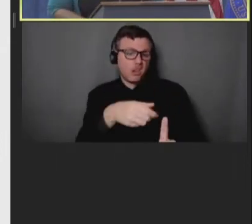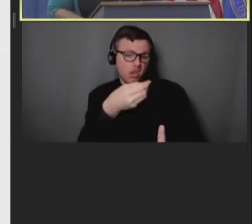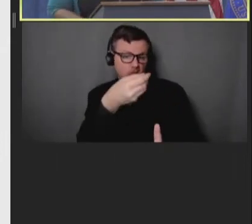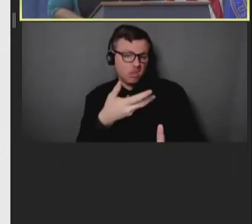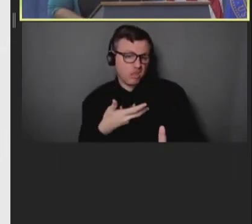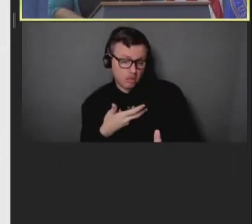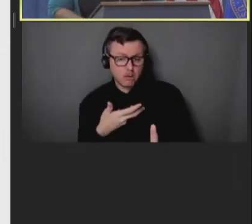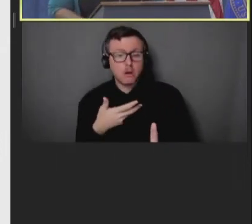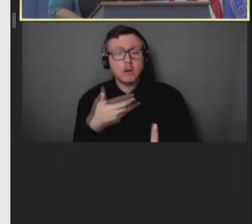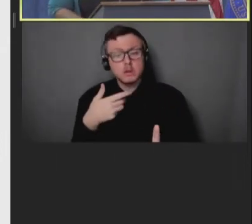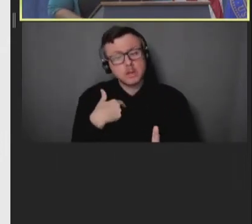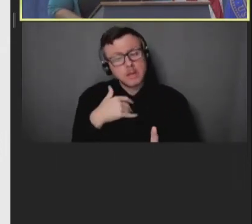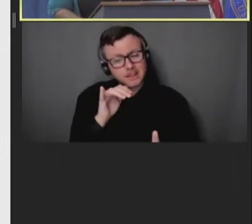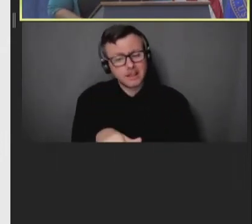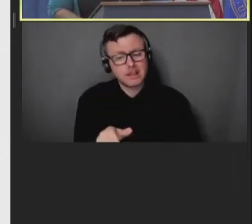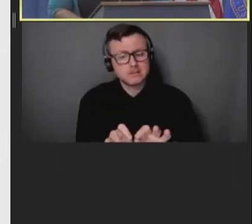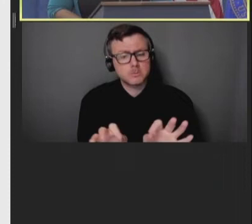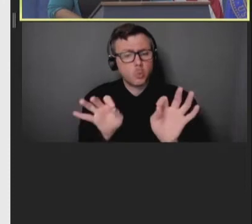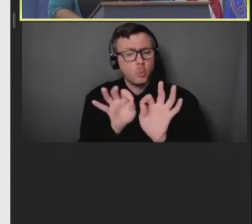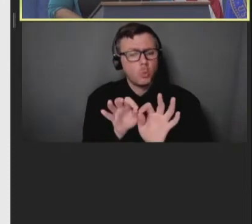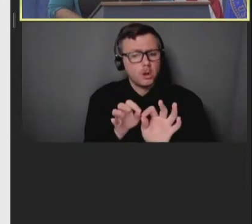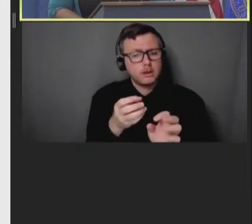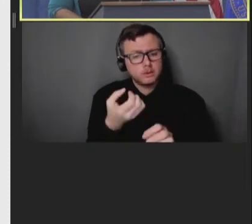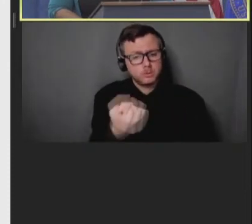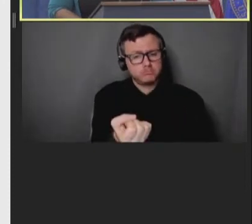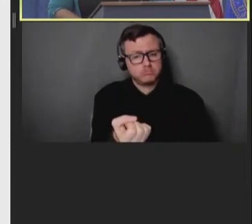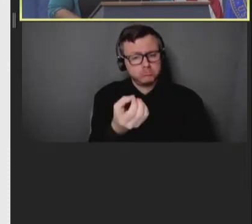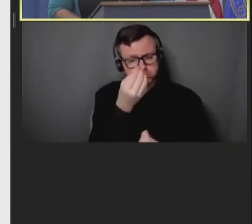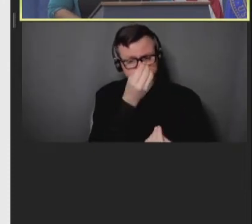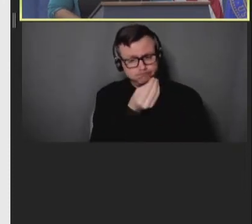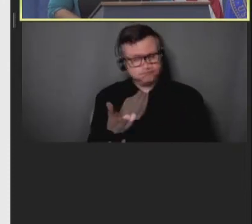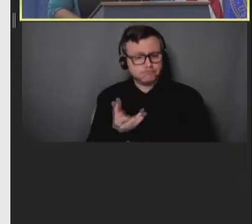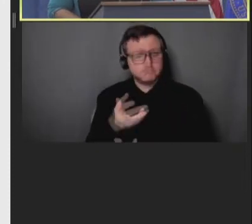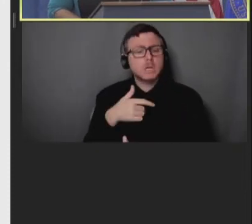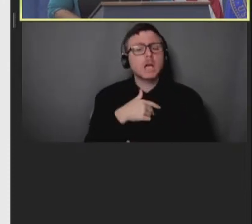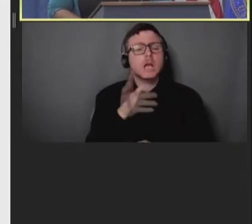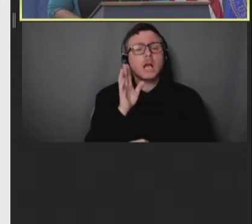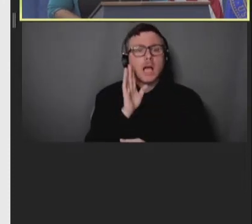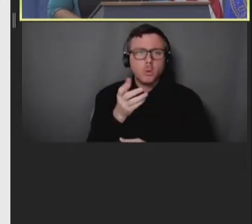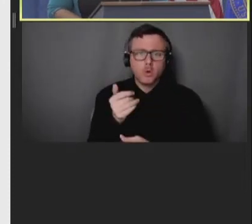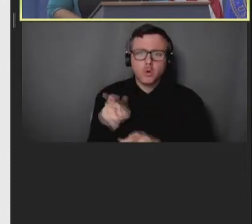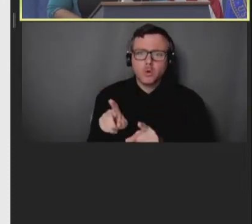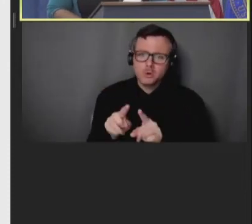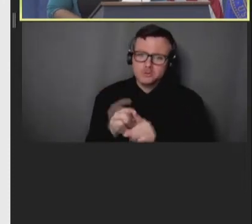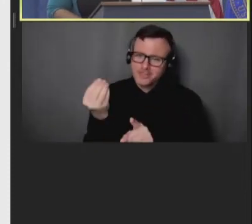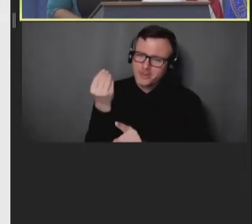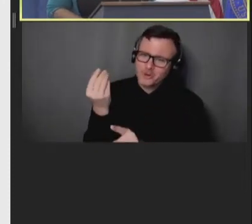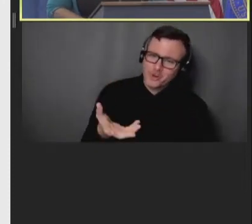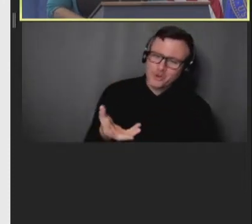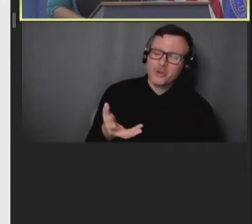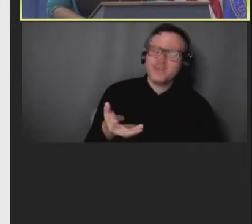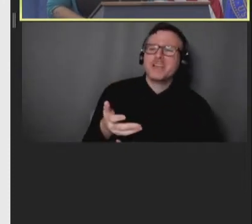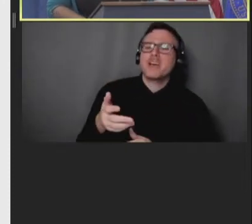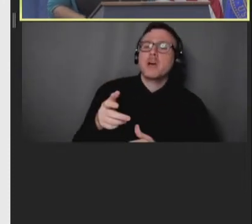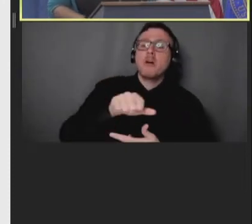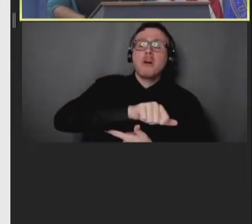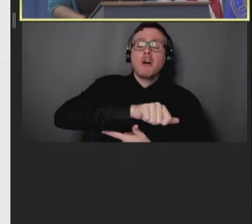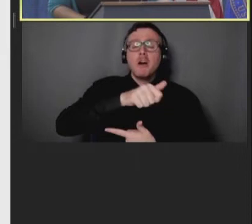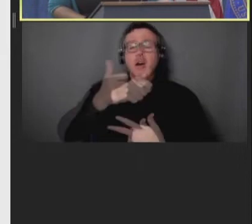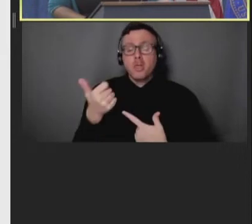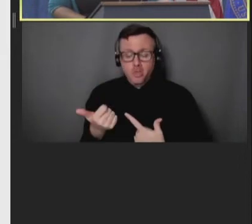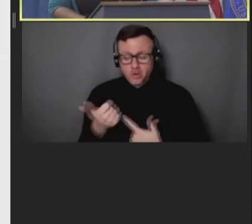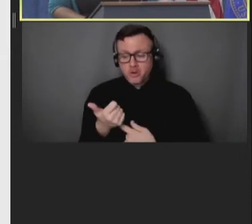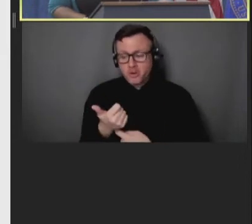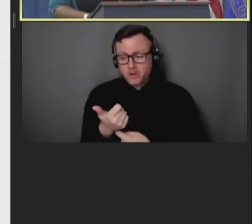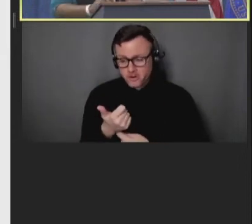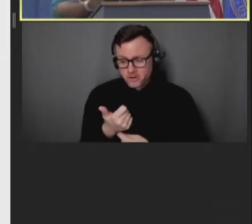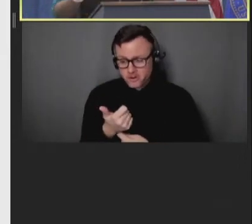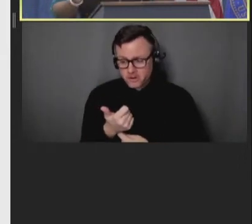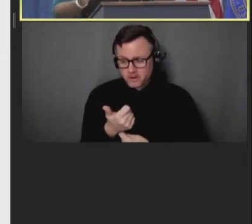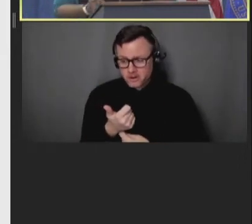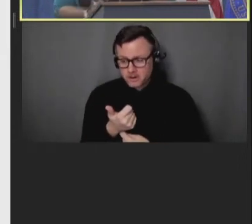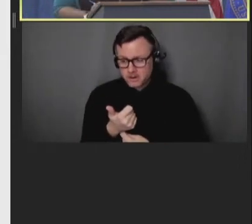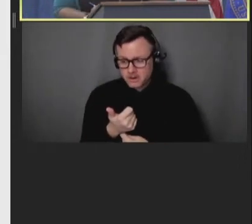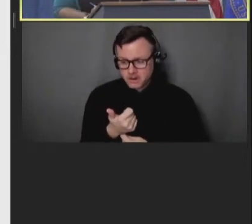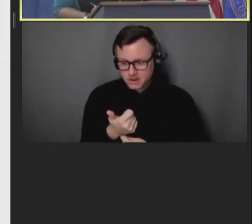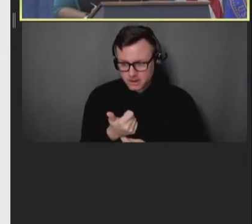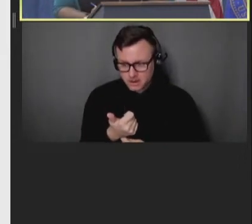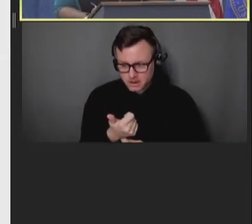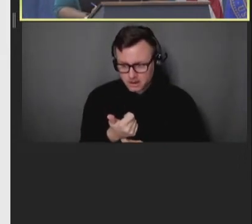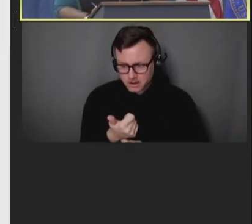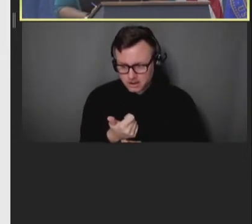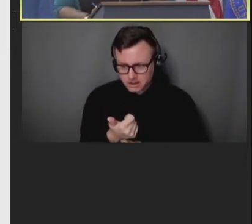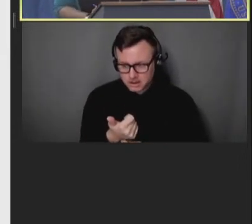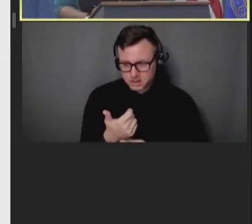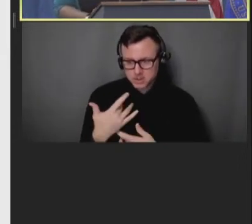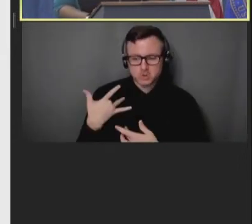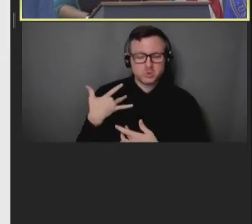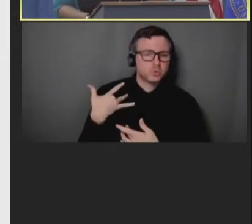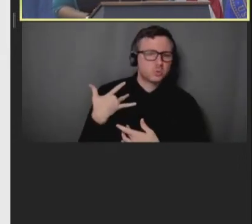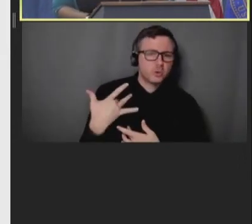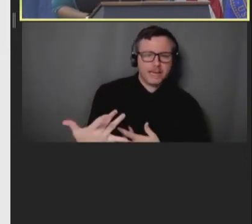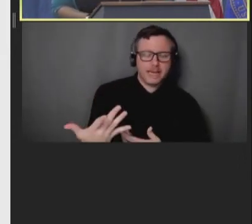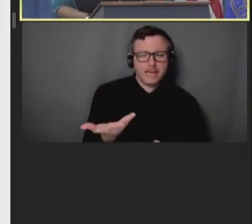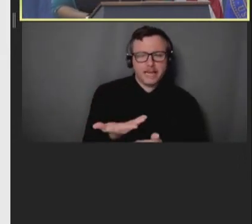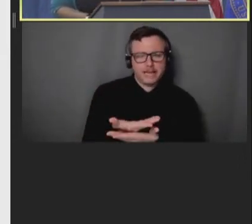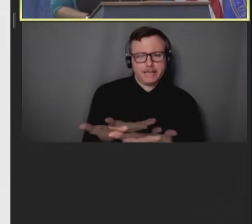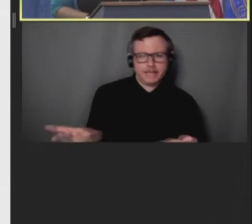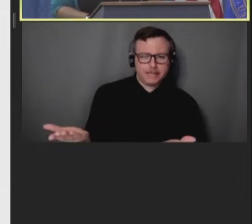And then, I will flag that an another, I guess, like, trending theme that we saw -- we've all